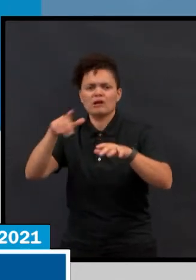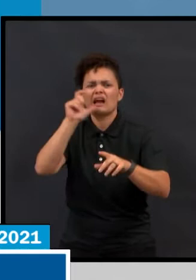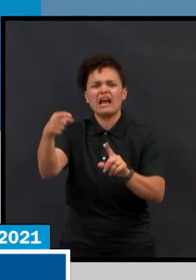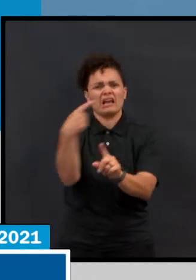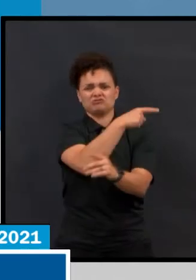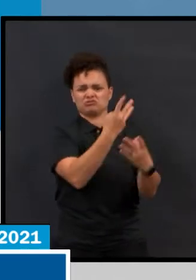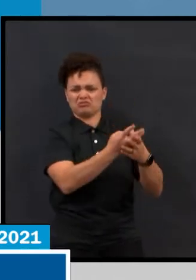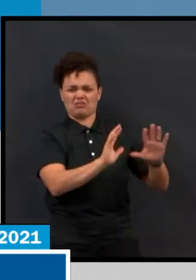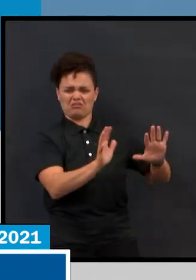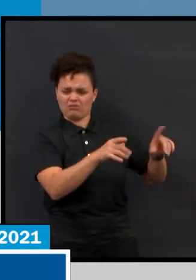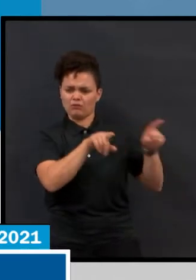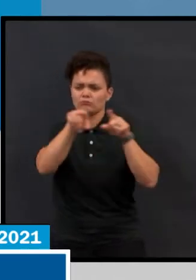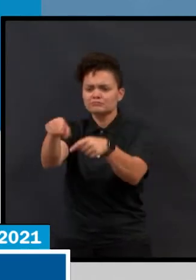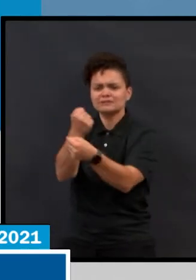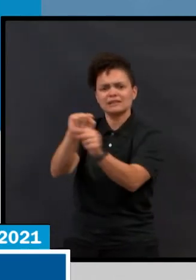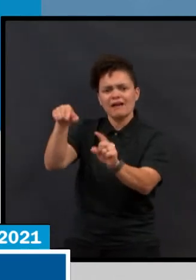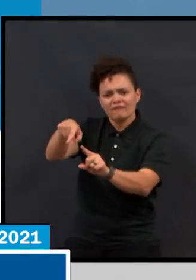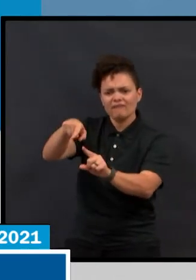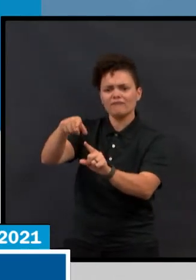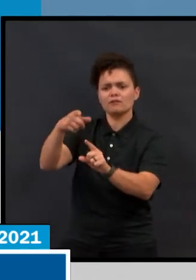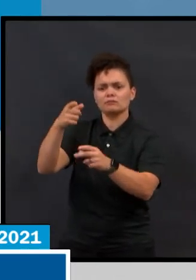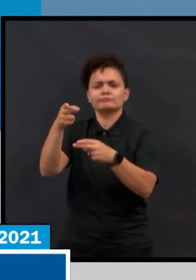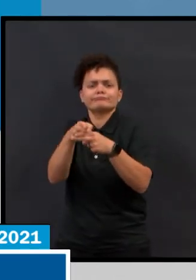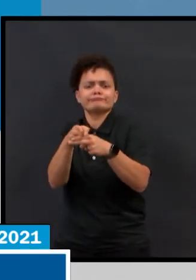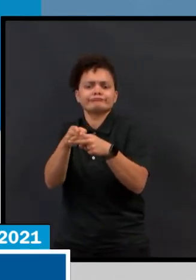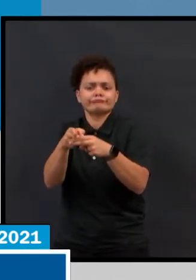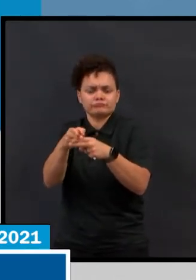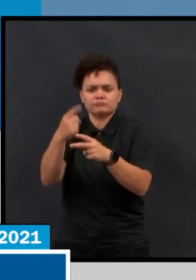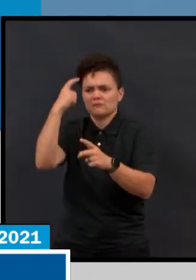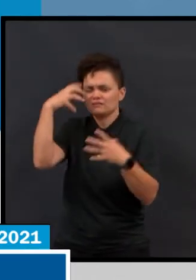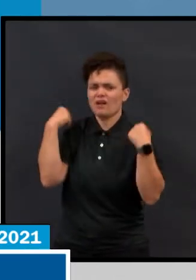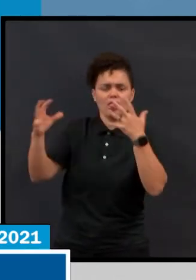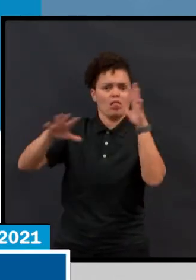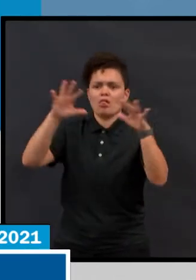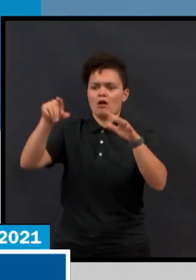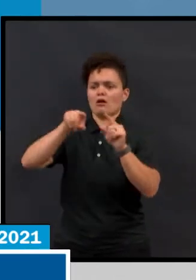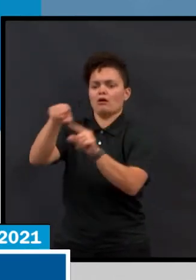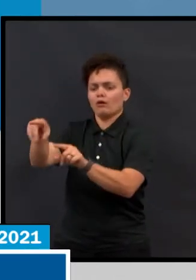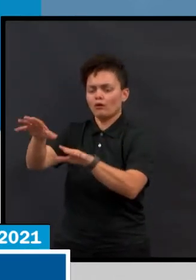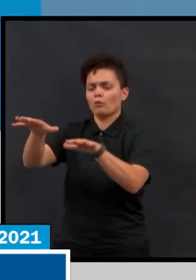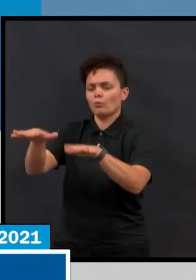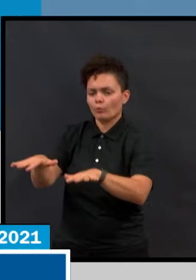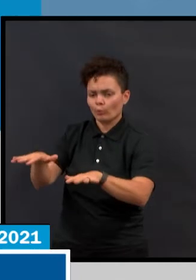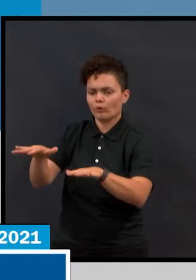and services and that's a better way or new alternative for us with regards to our policing